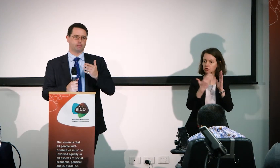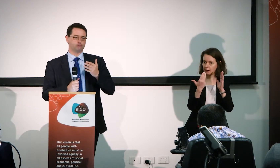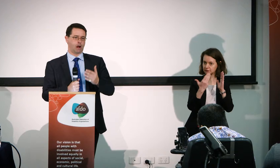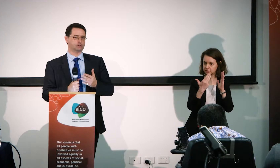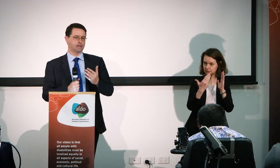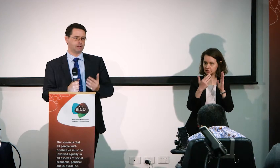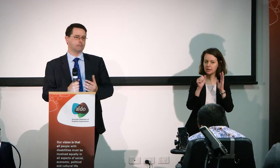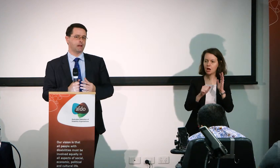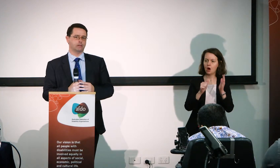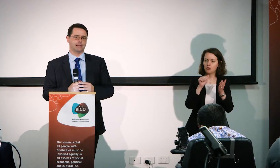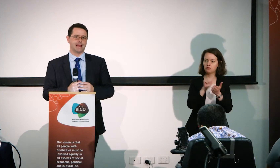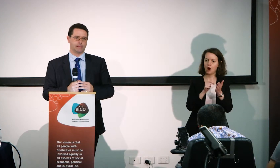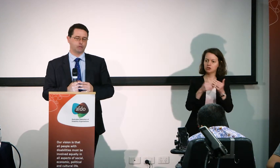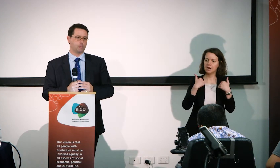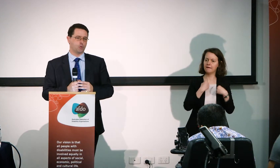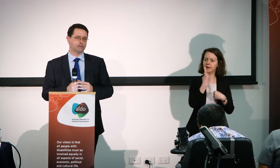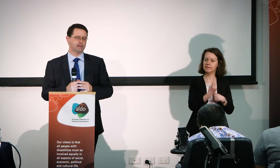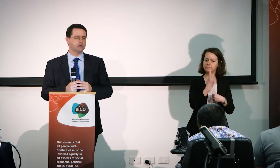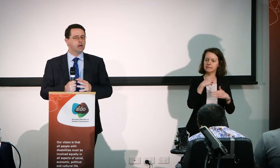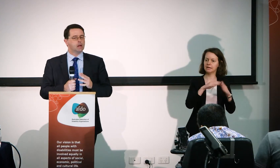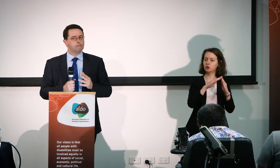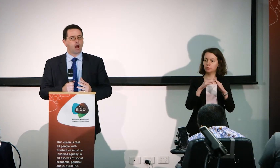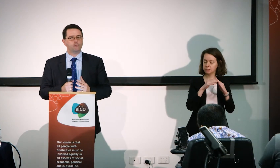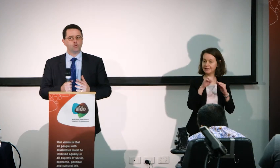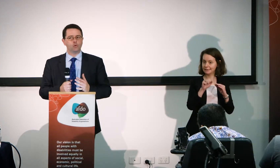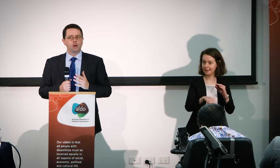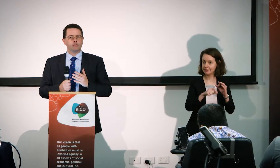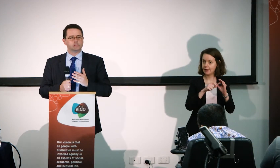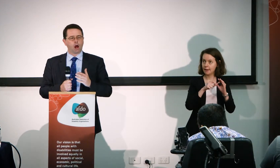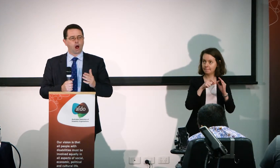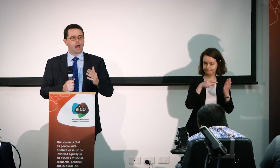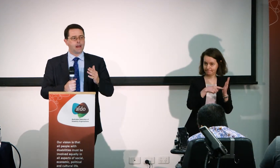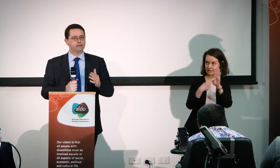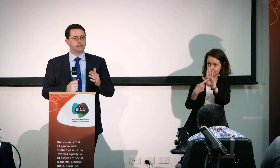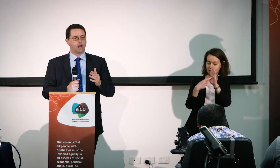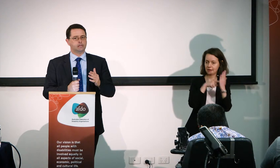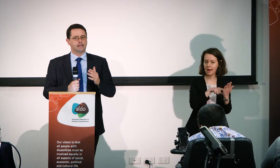about the right for people to live independently in the community, In my view, the entire NDIS legislation